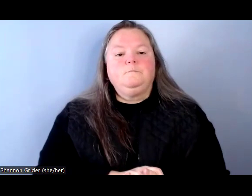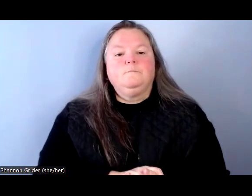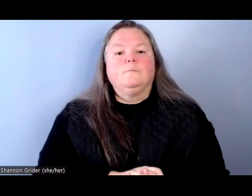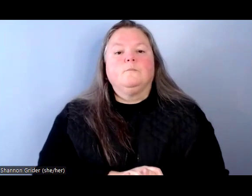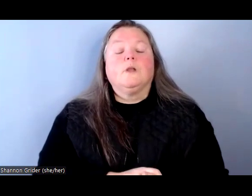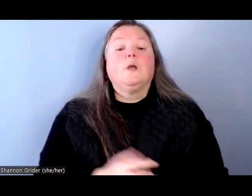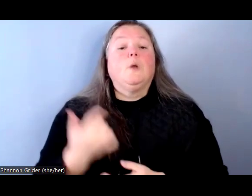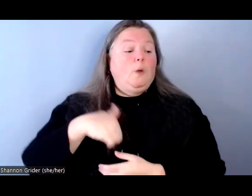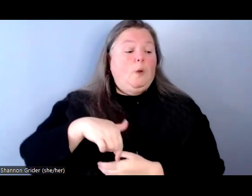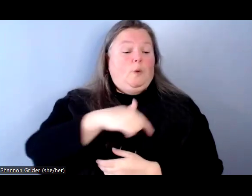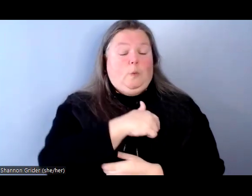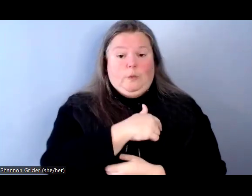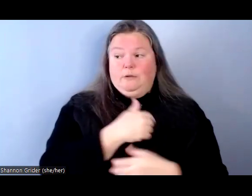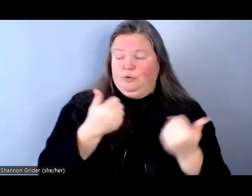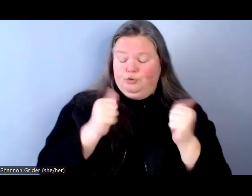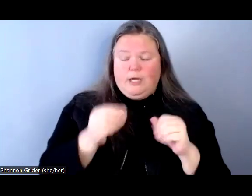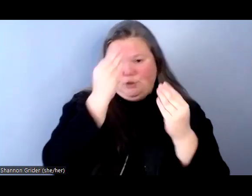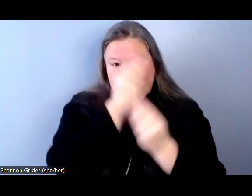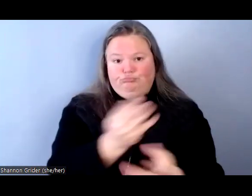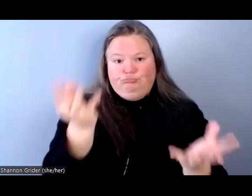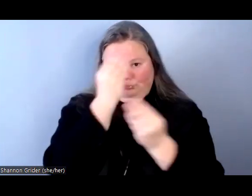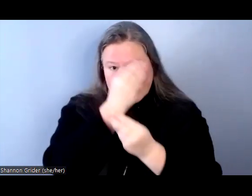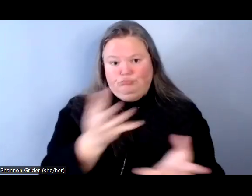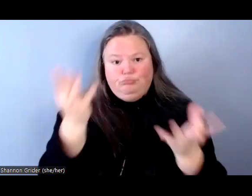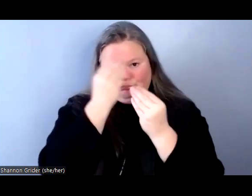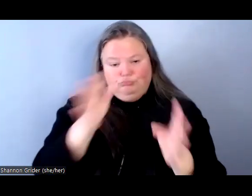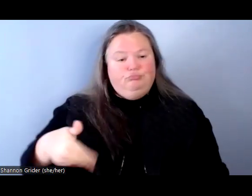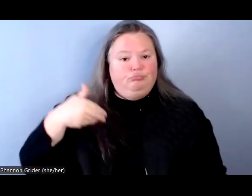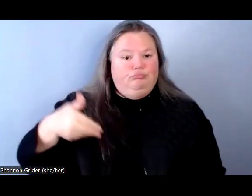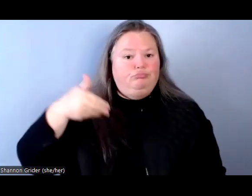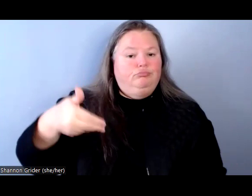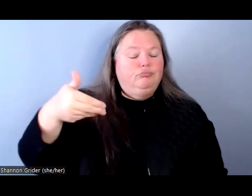In an effort to keep our users informed,